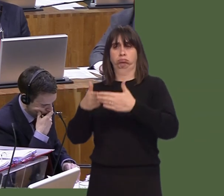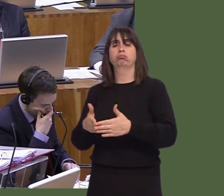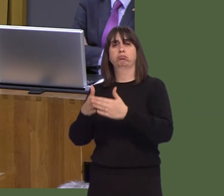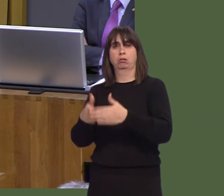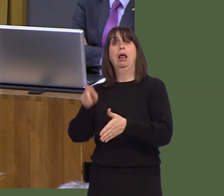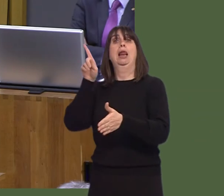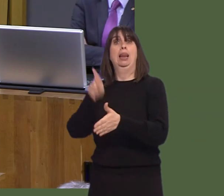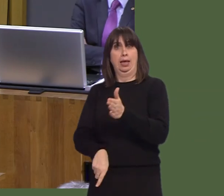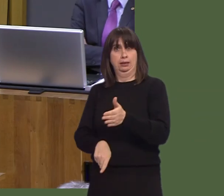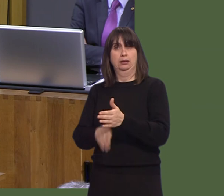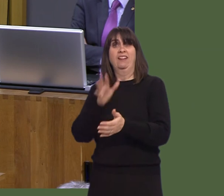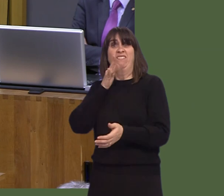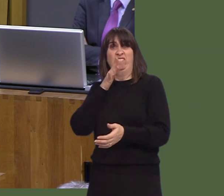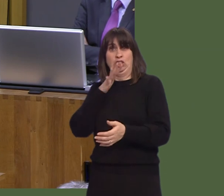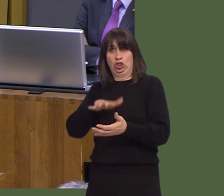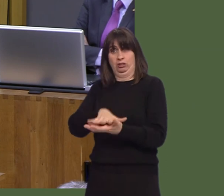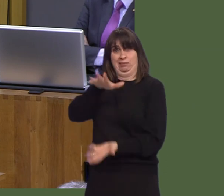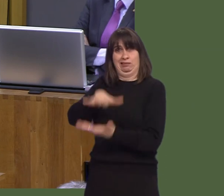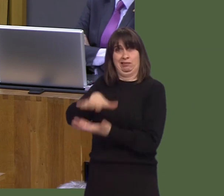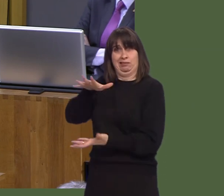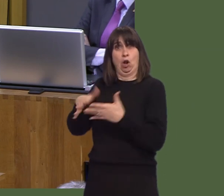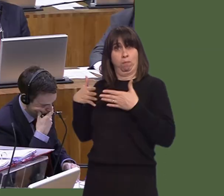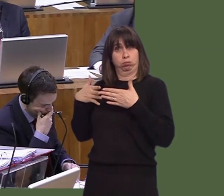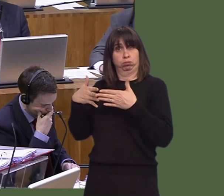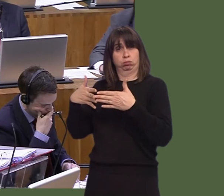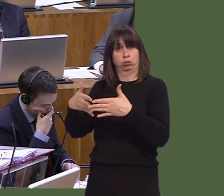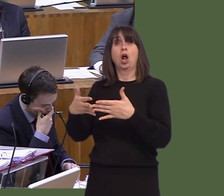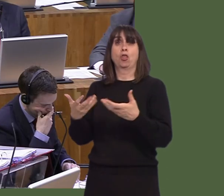Darren Millar AM: Thank you for that answer, First Minister.